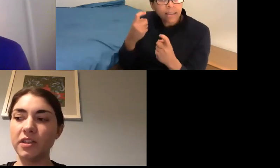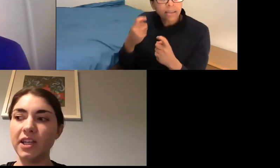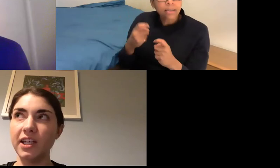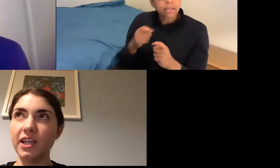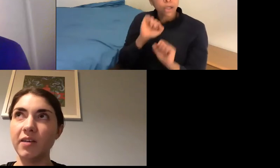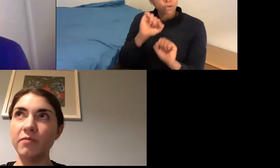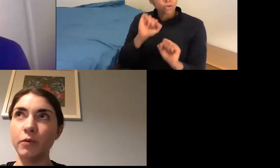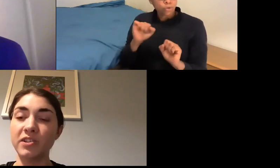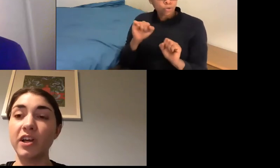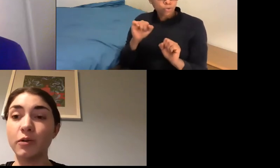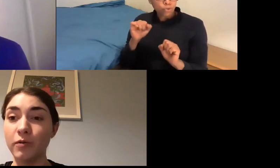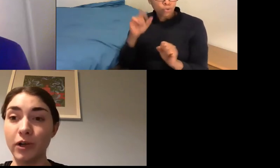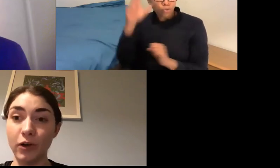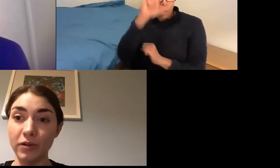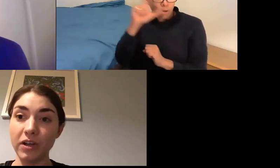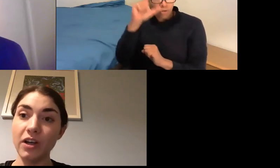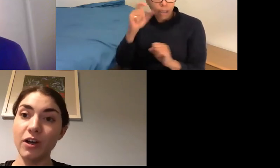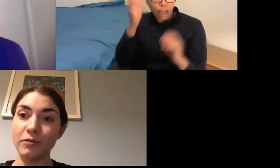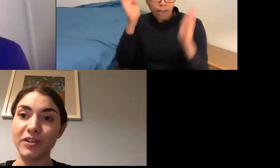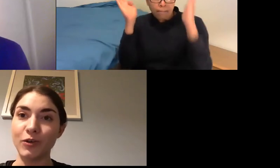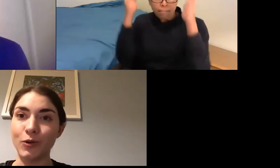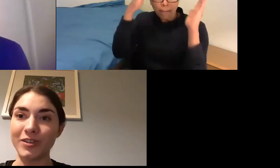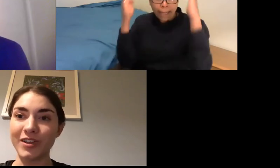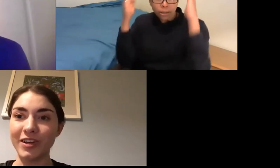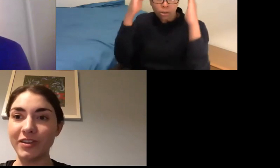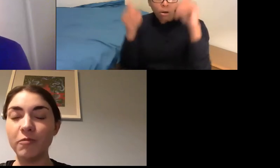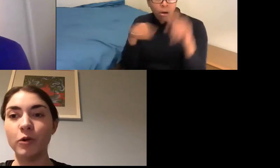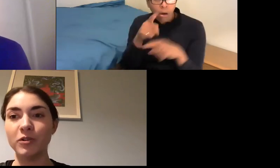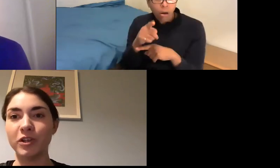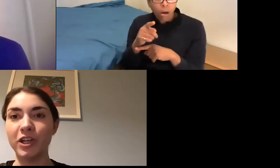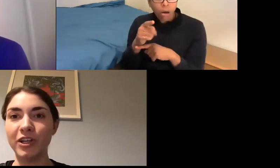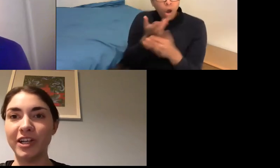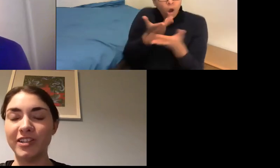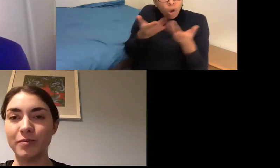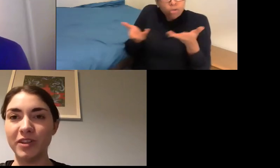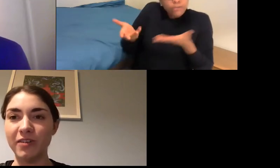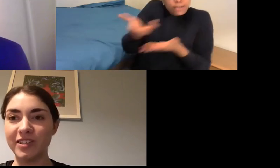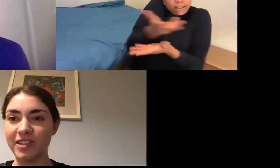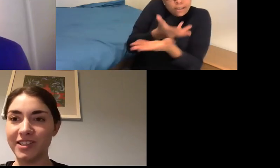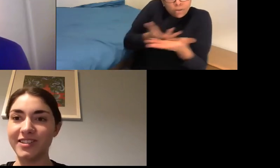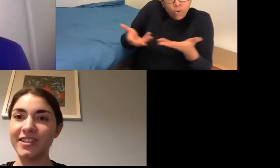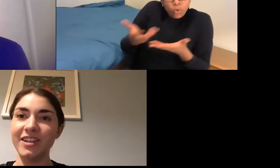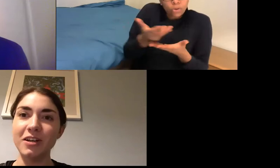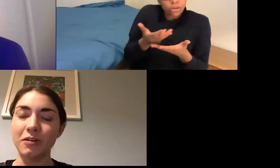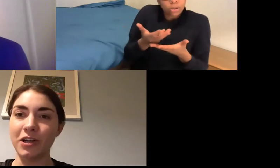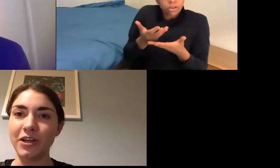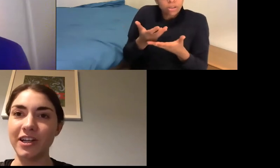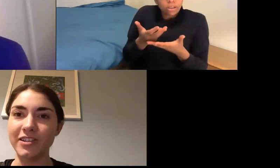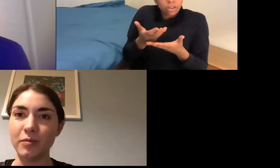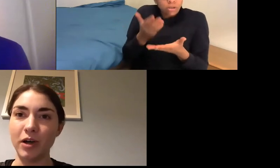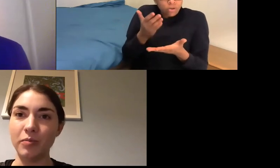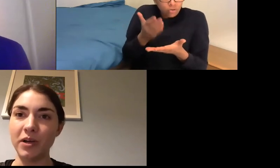the influence, like we have a lot of discourse, kind of the influence of colonialism and the vestiges of colonialism are bit